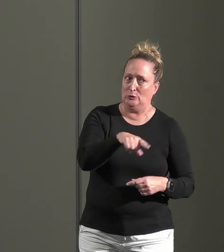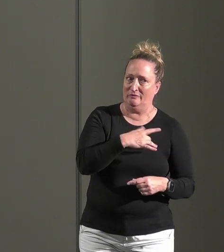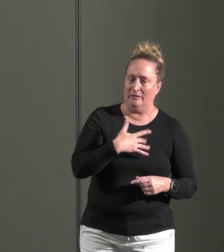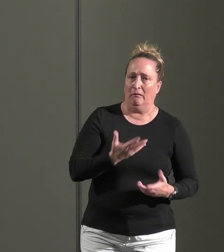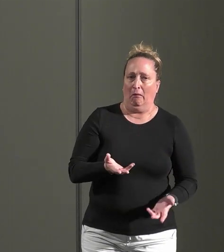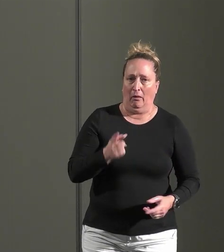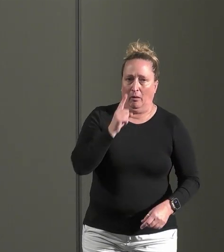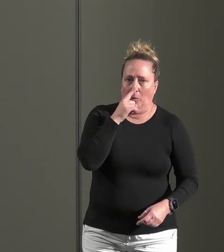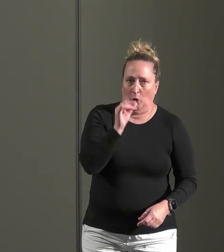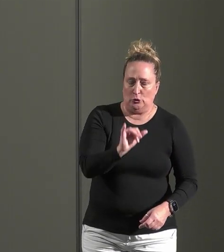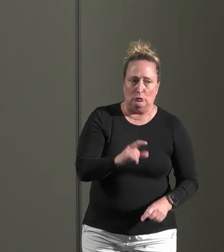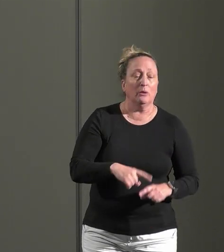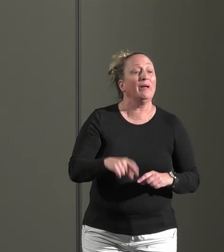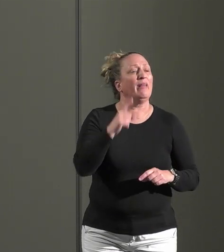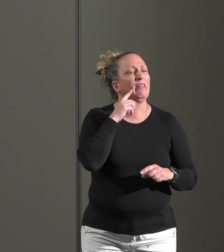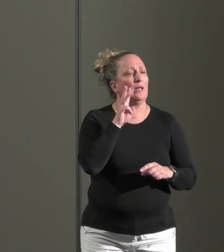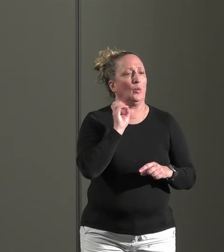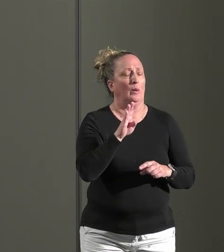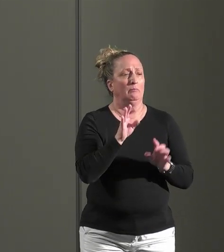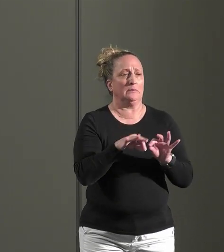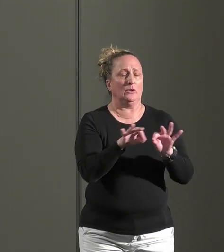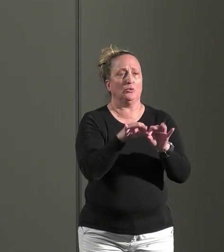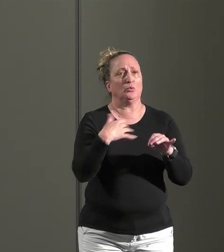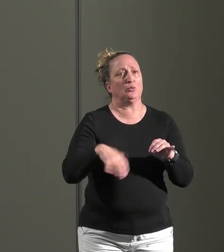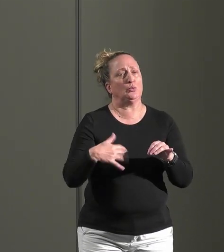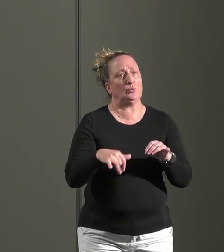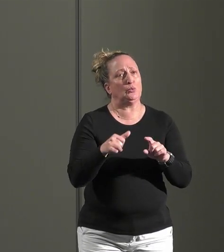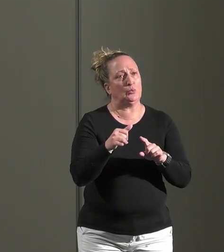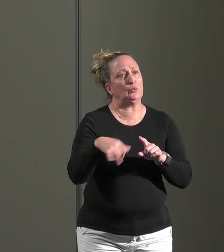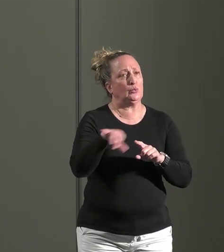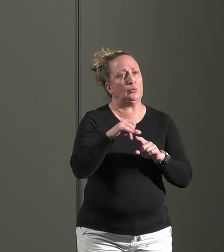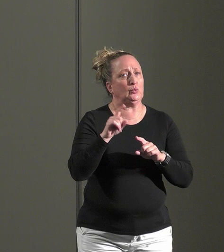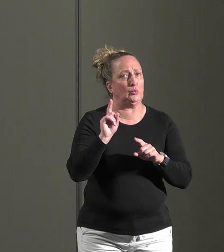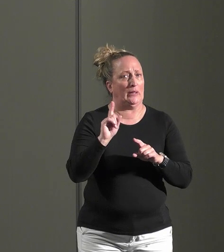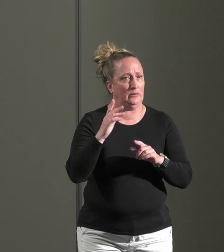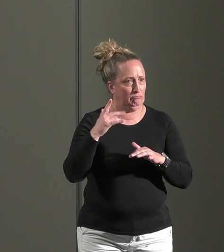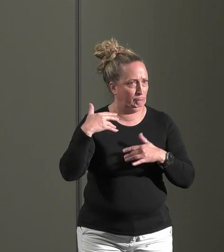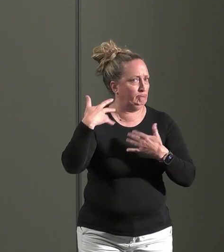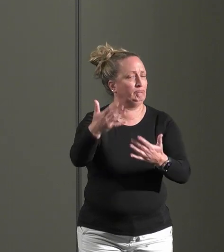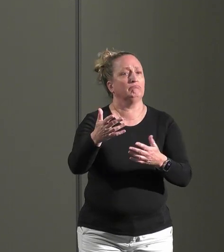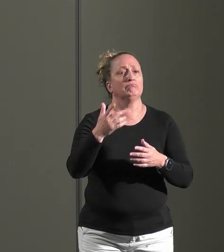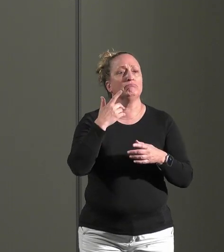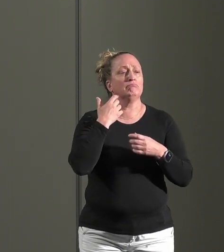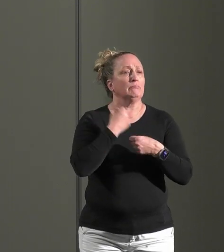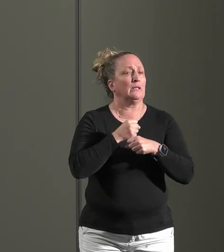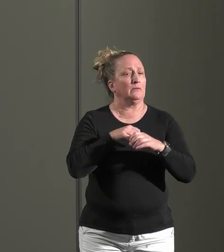Because I think web standards are critical to where we are with making accessible websites at